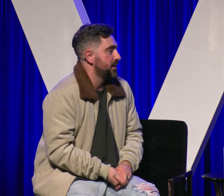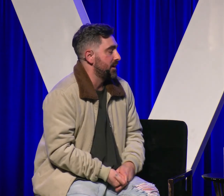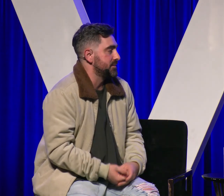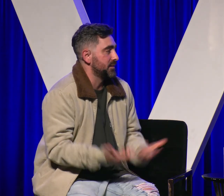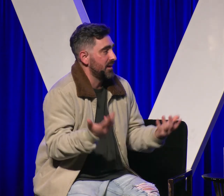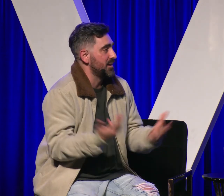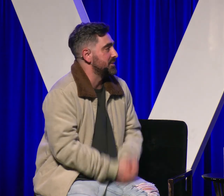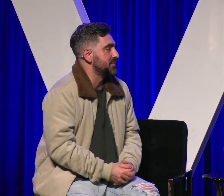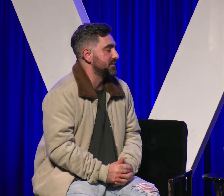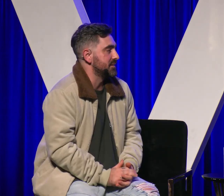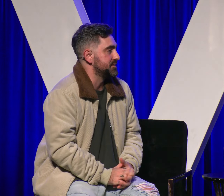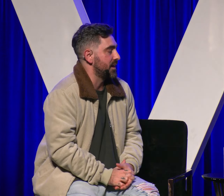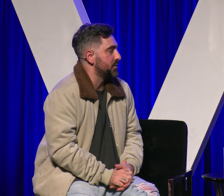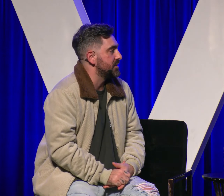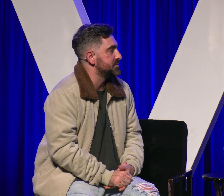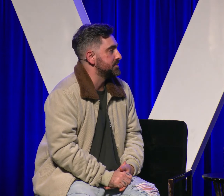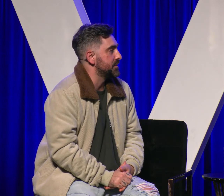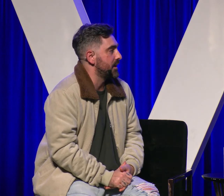And I mean, there's that question of like,